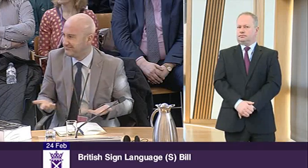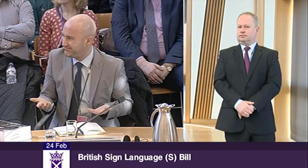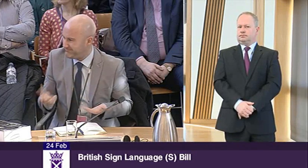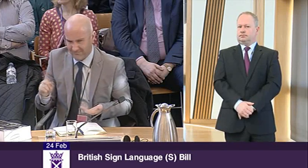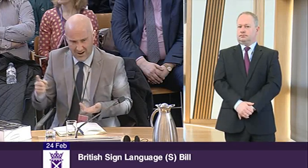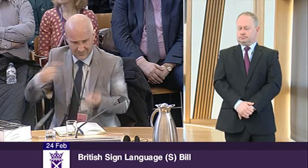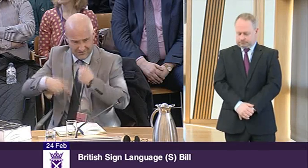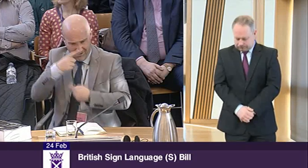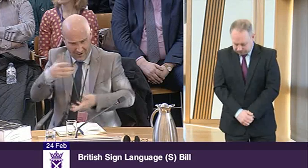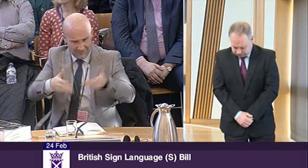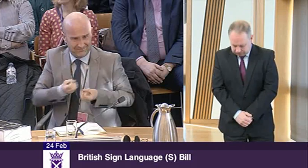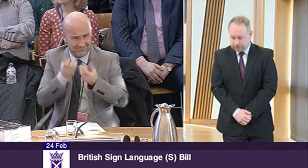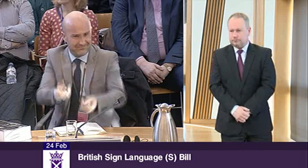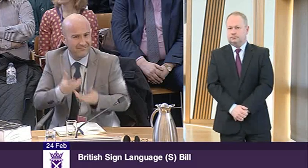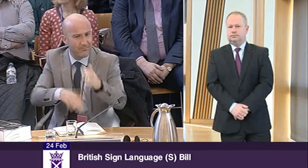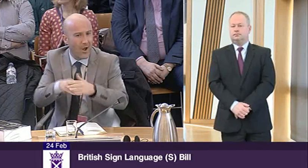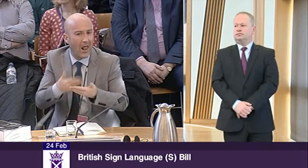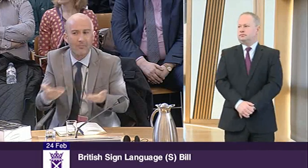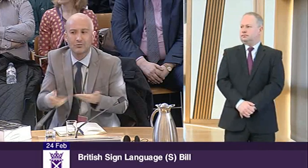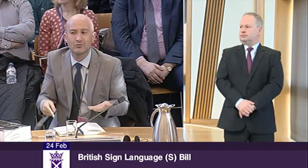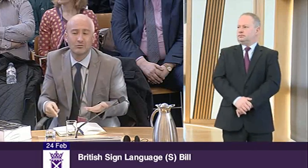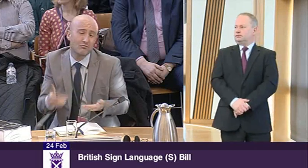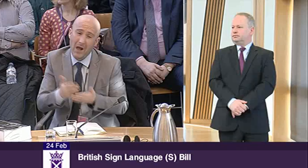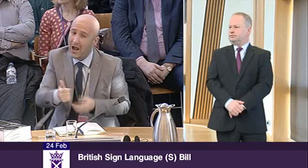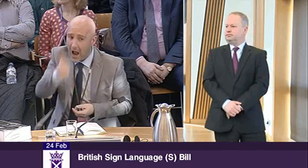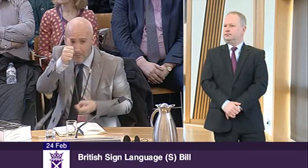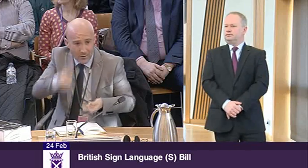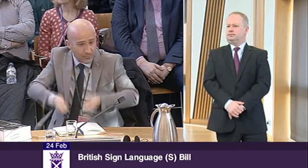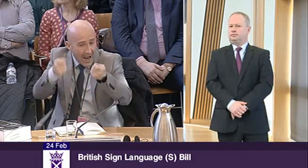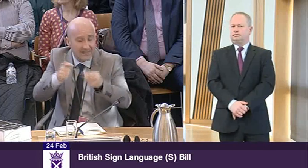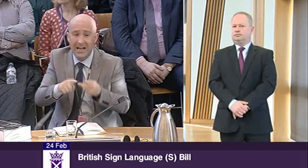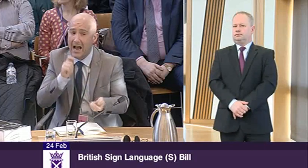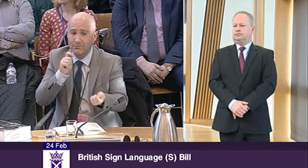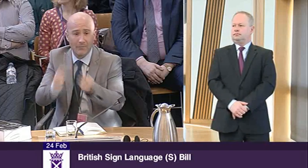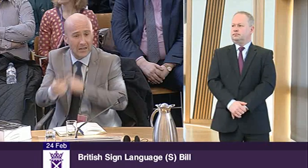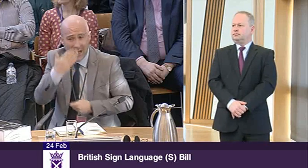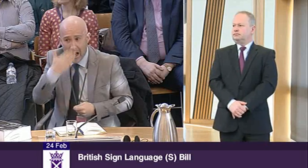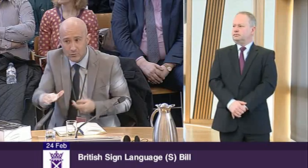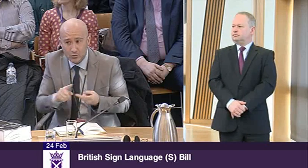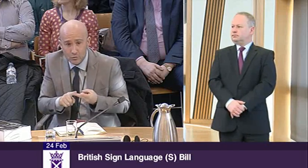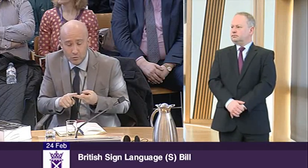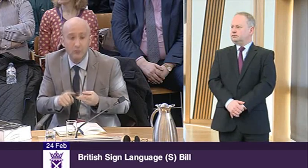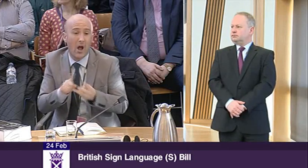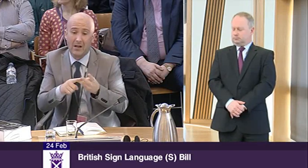can ignore that. We want to access life through our own language, and legislation that encourages